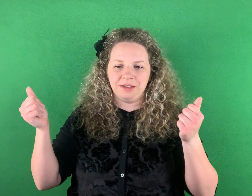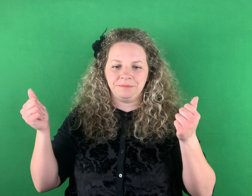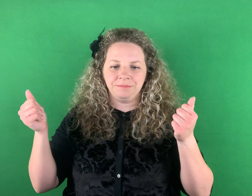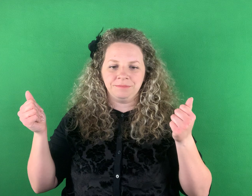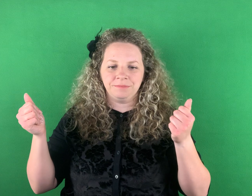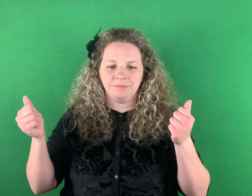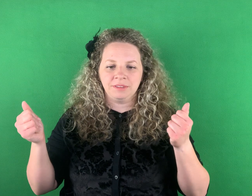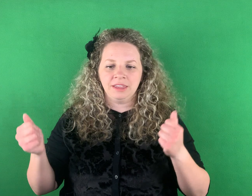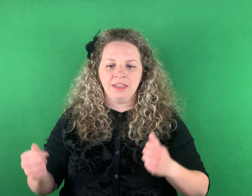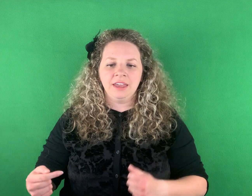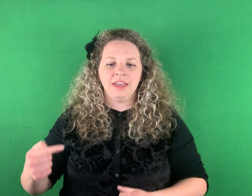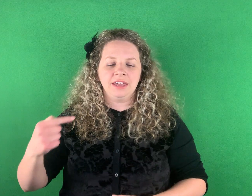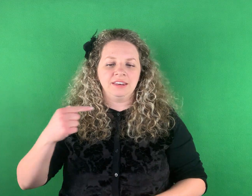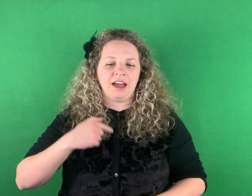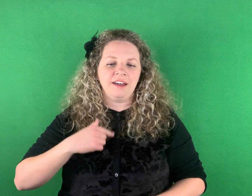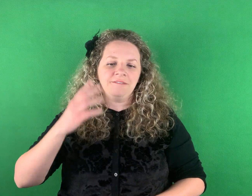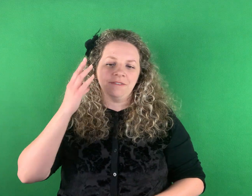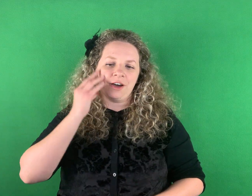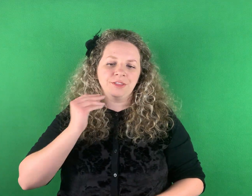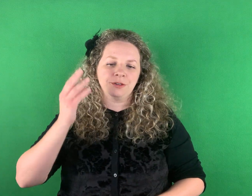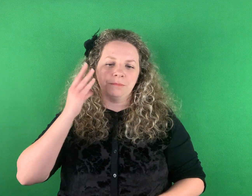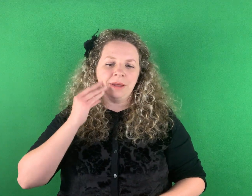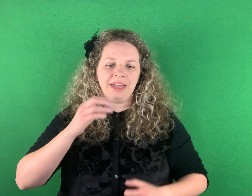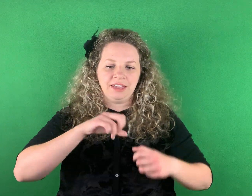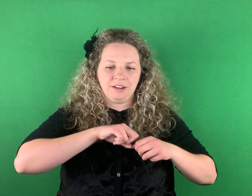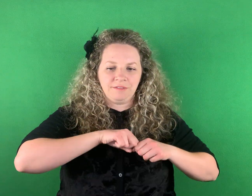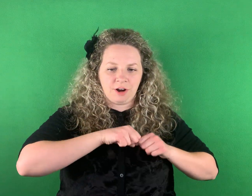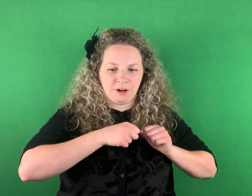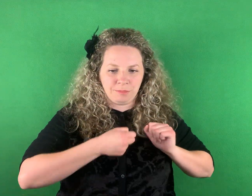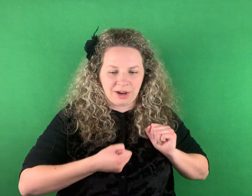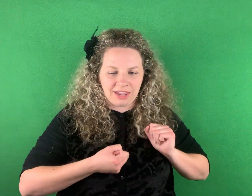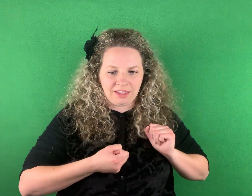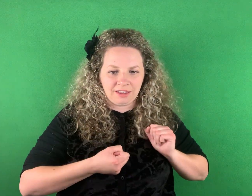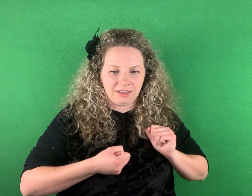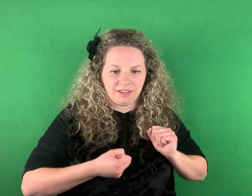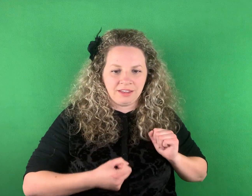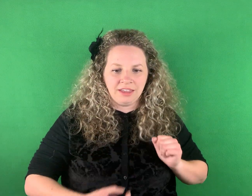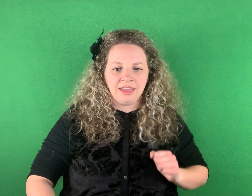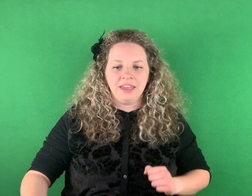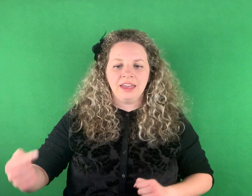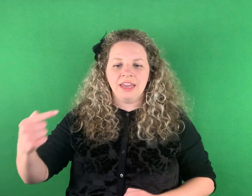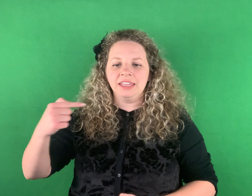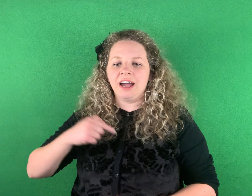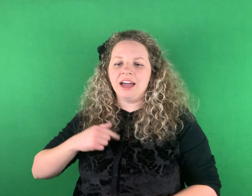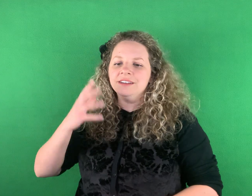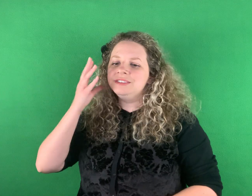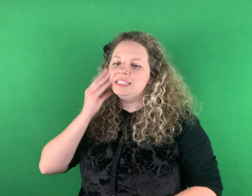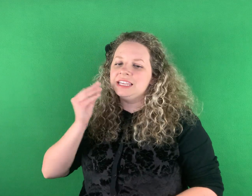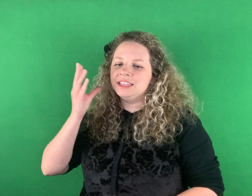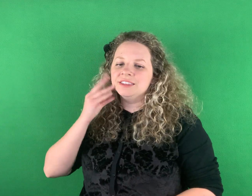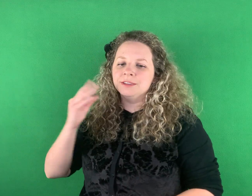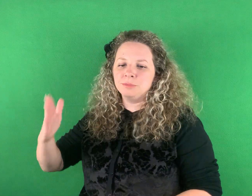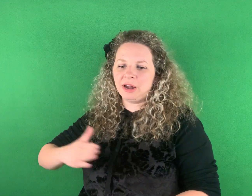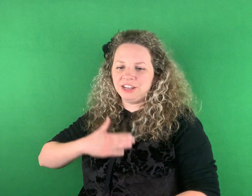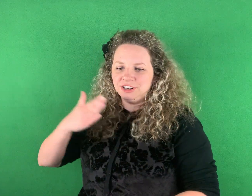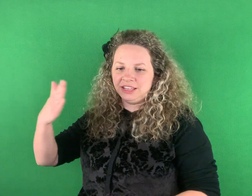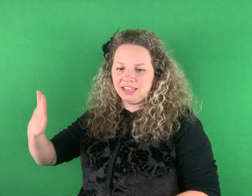I felt the pain of heartbreak, and I’ve seen the brighter days,